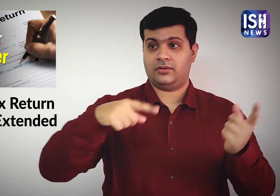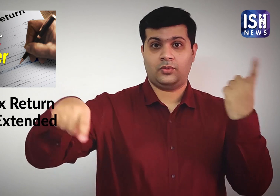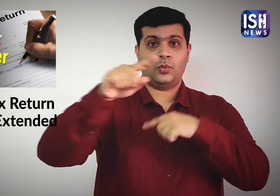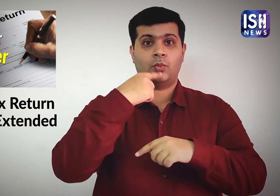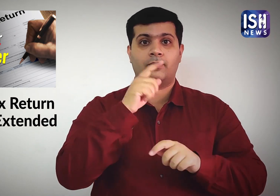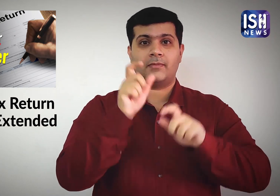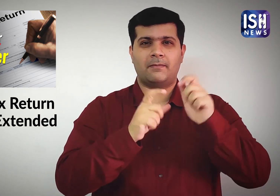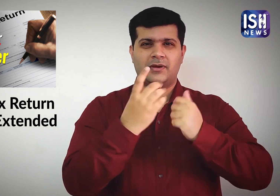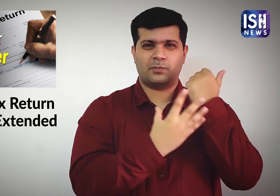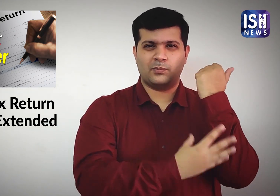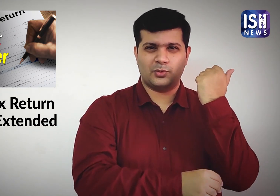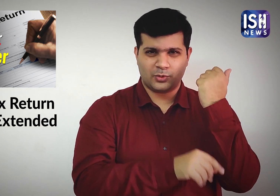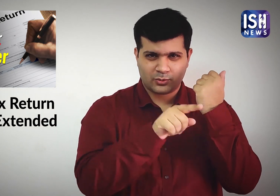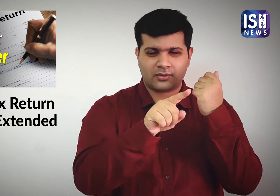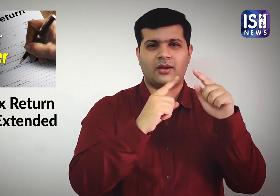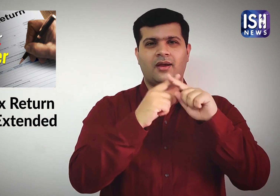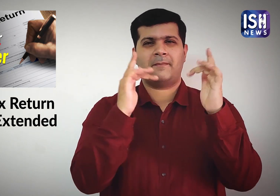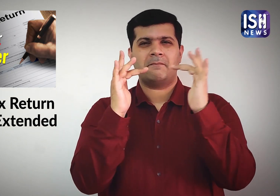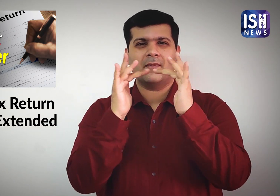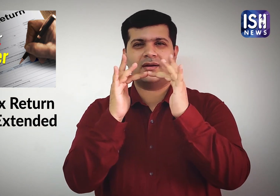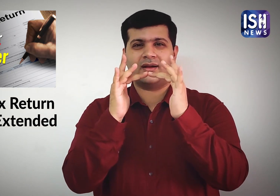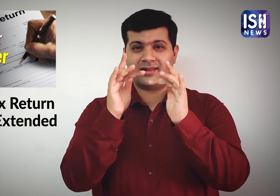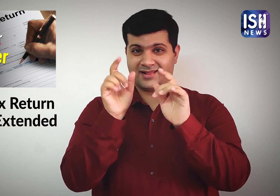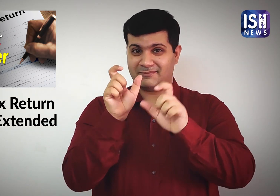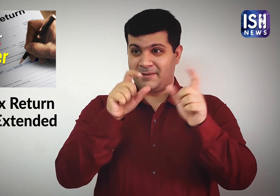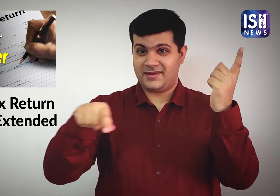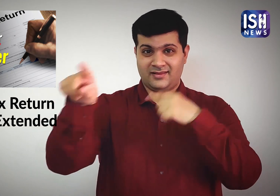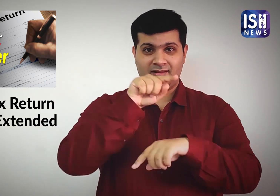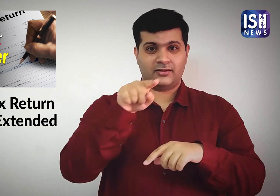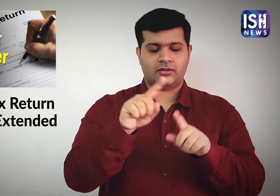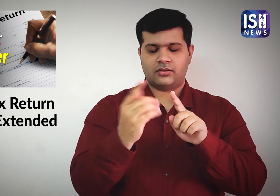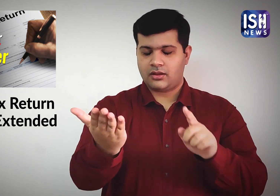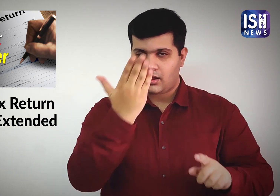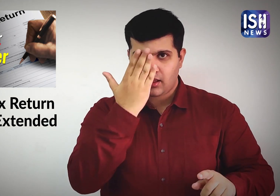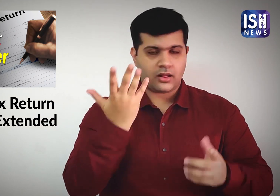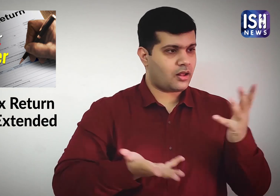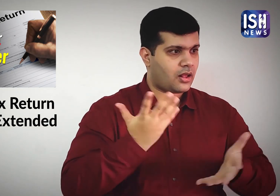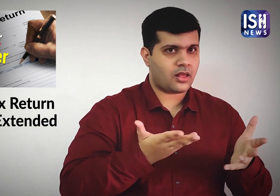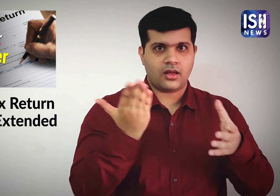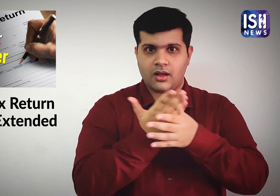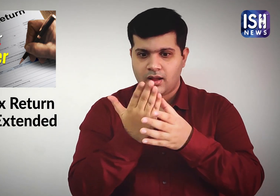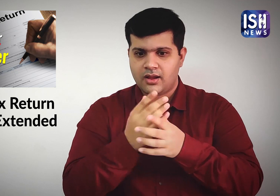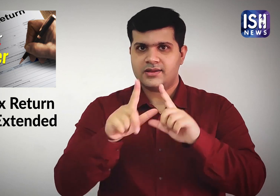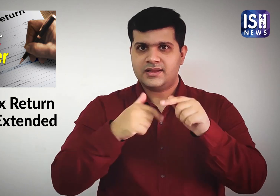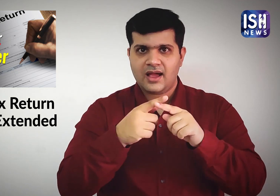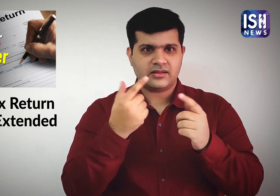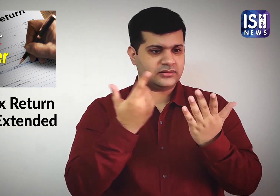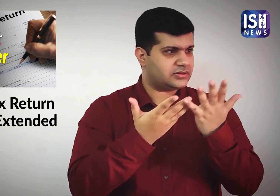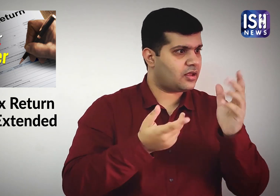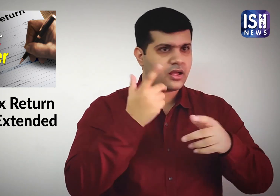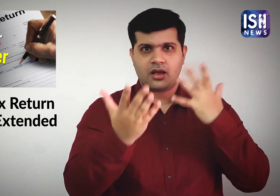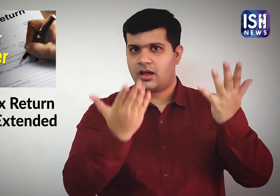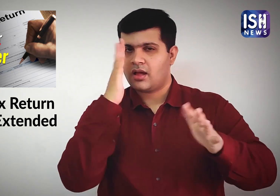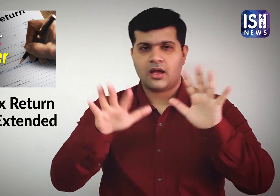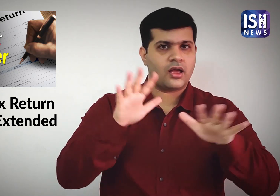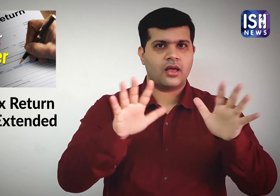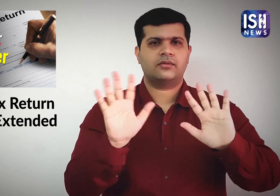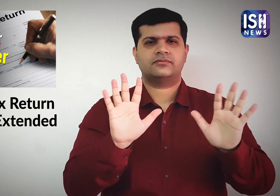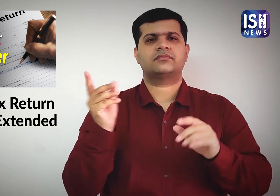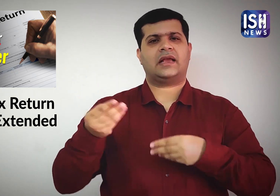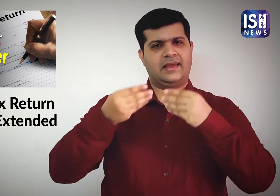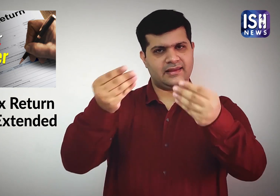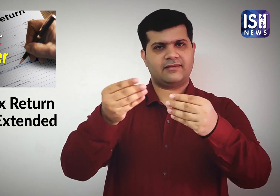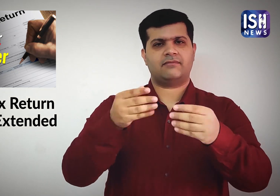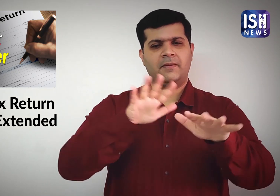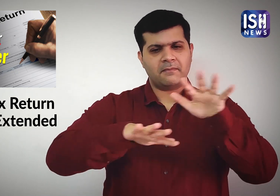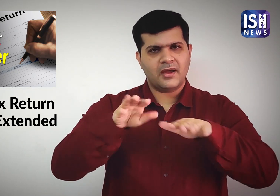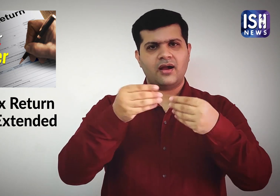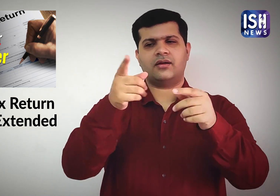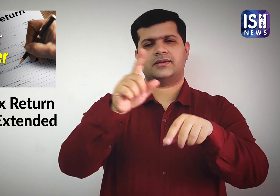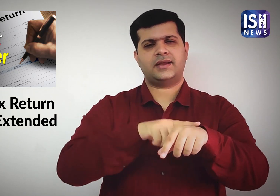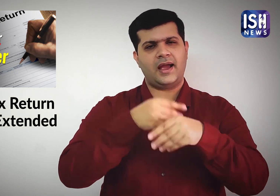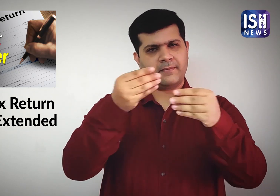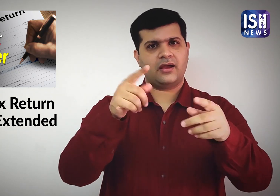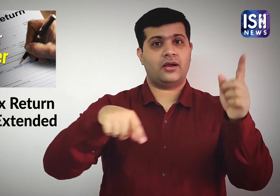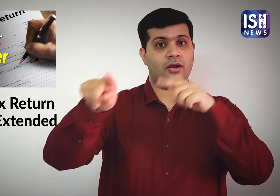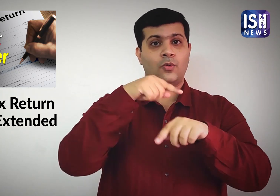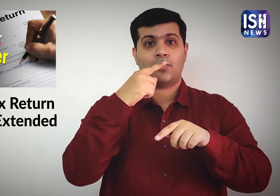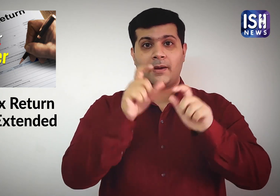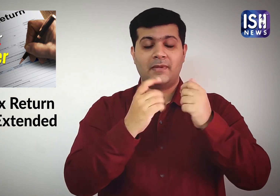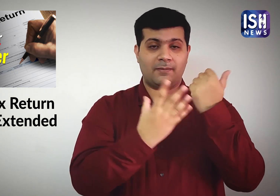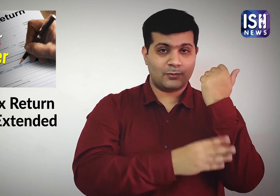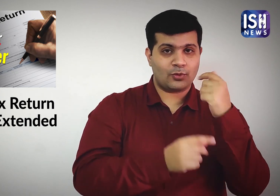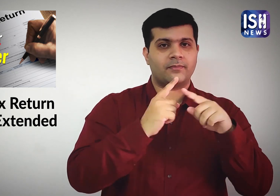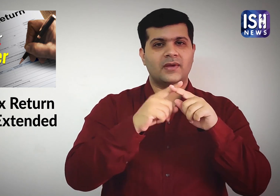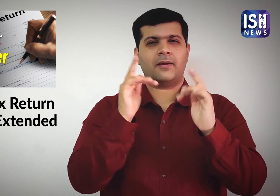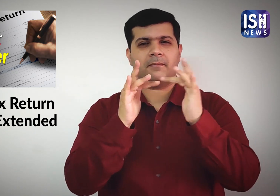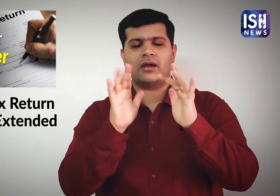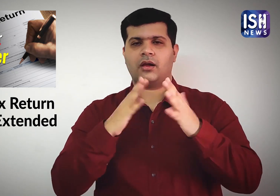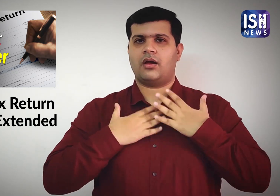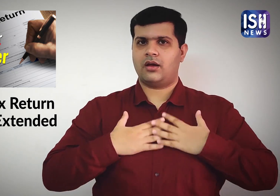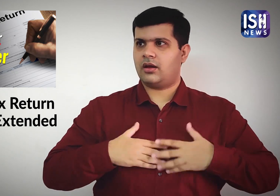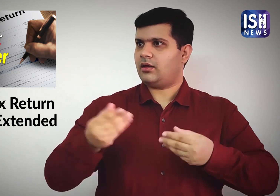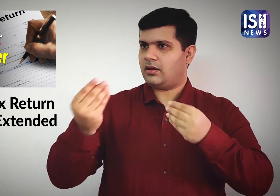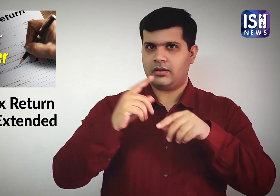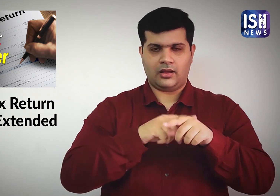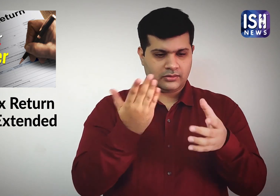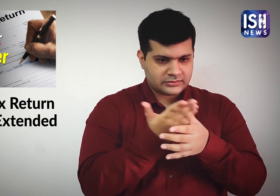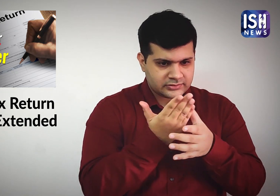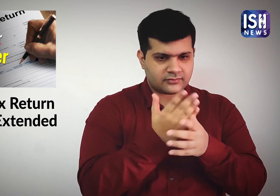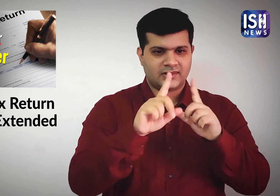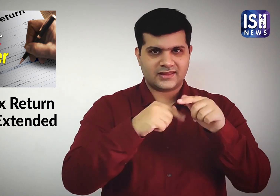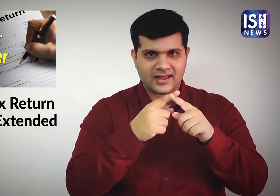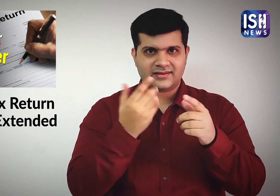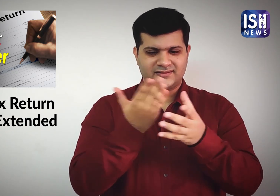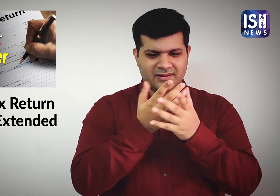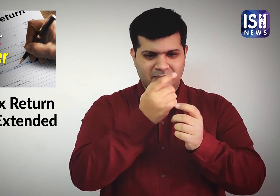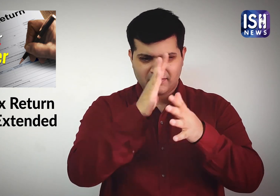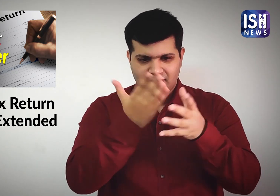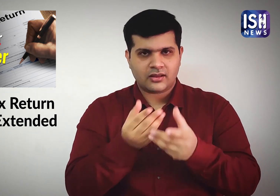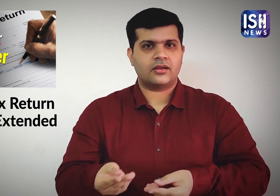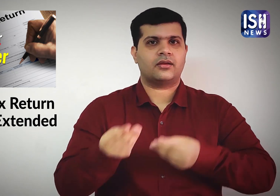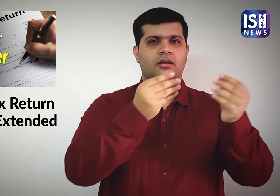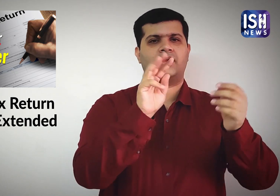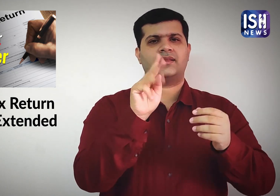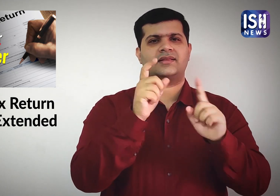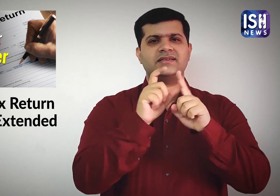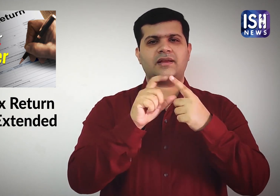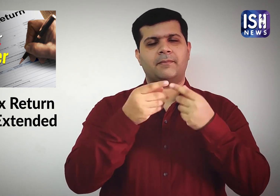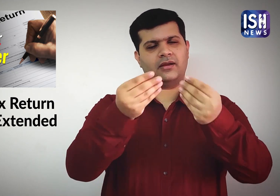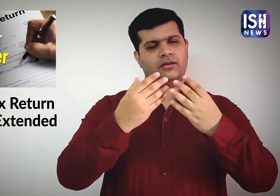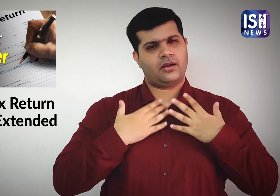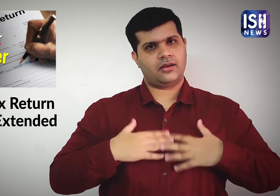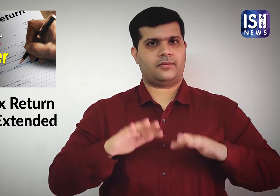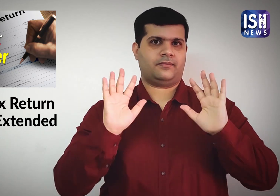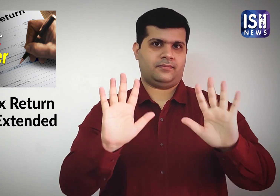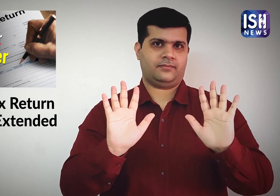to provide relief to small and middle-class taxpayers. They can file ITR by 31st December 2020.